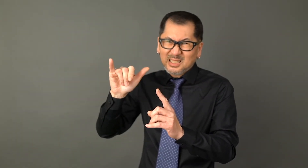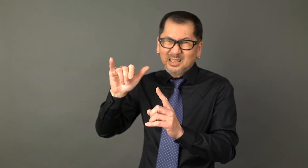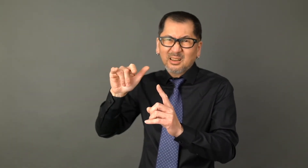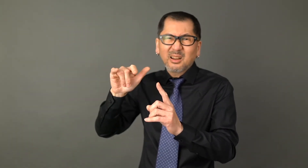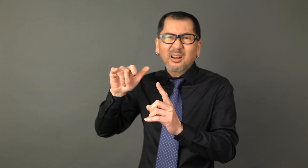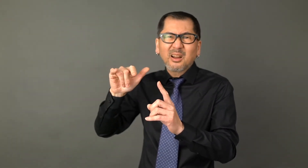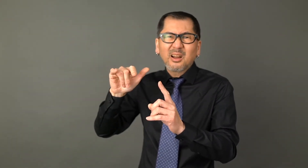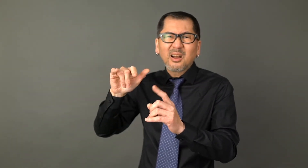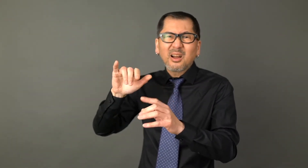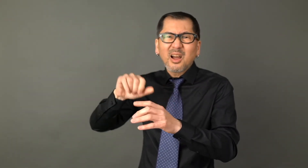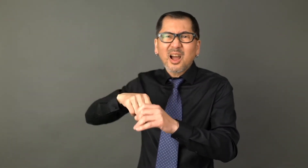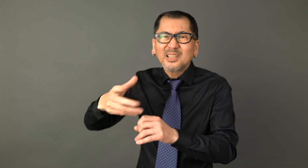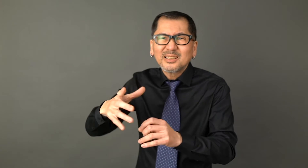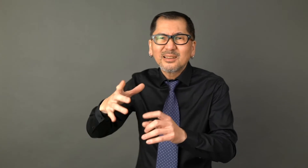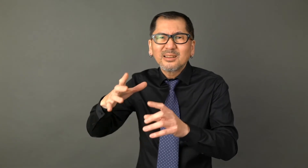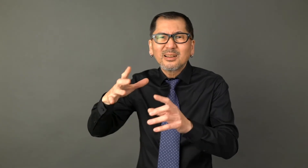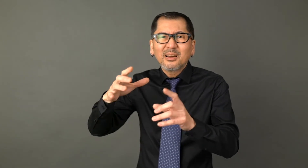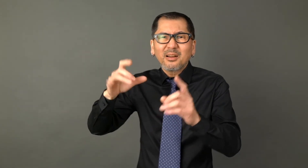and violent arrest.